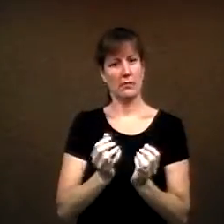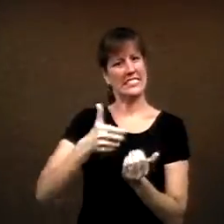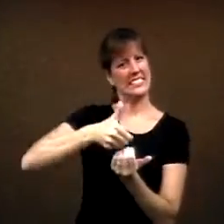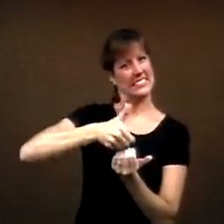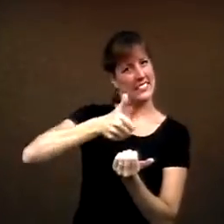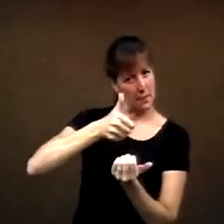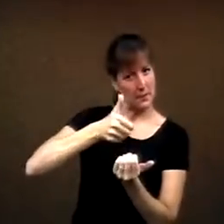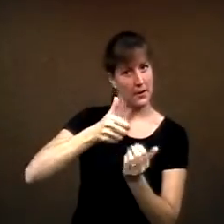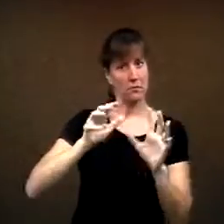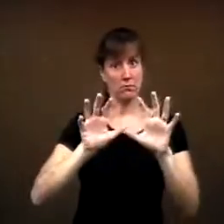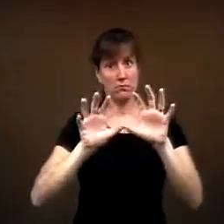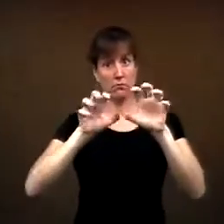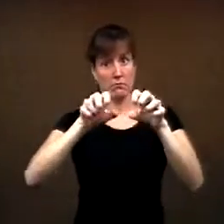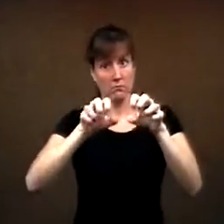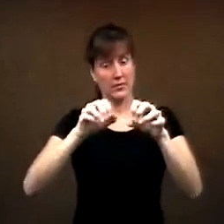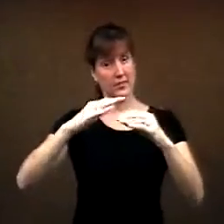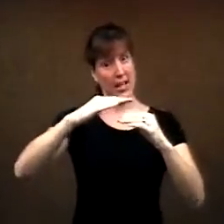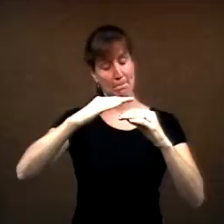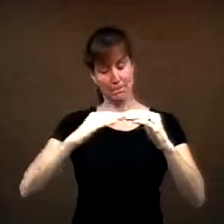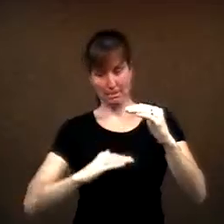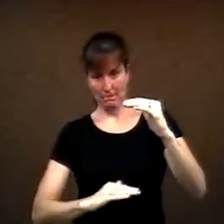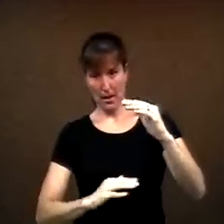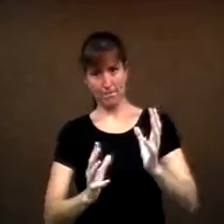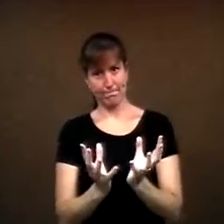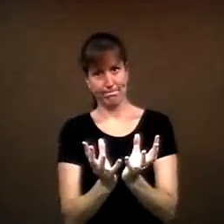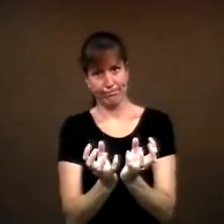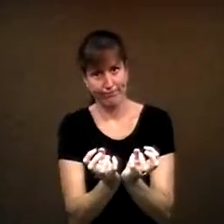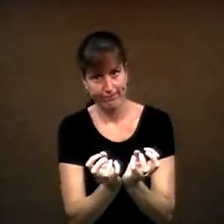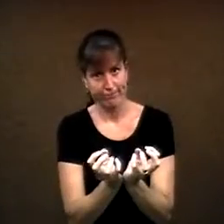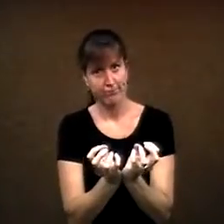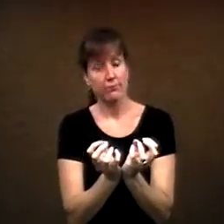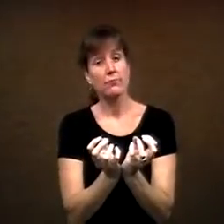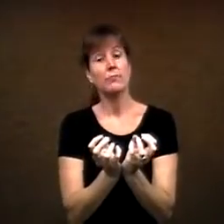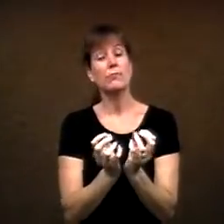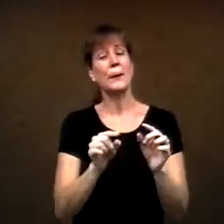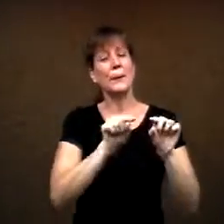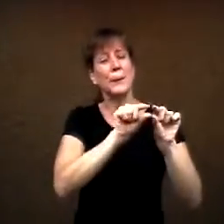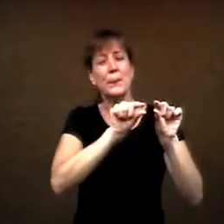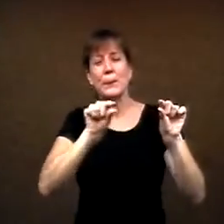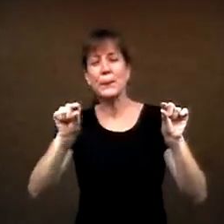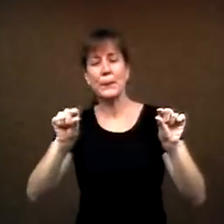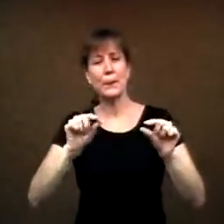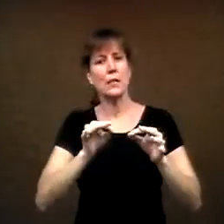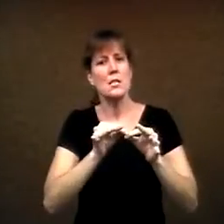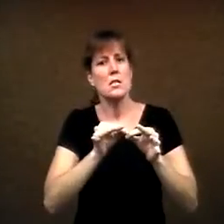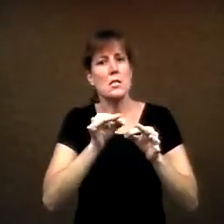and a bottom unit. In order to delay, slightly, the spread of impulses from the atria to the ventricles,